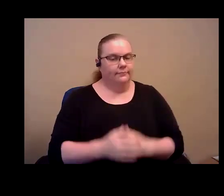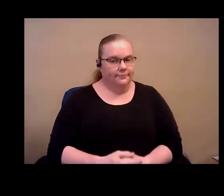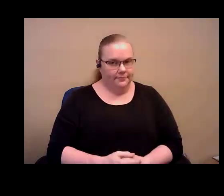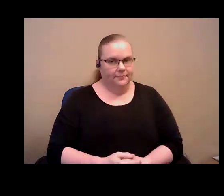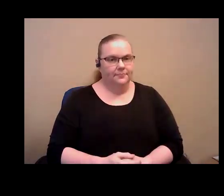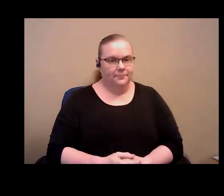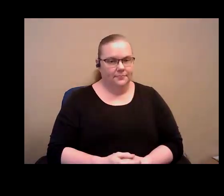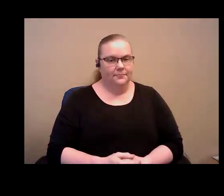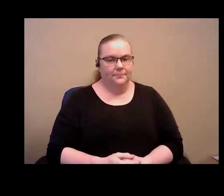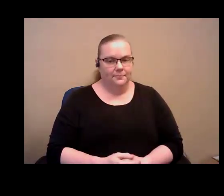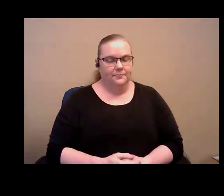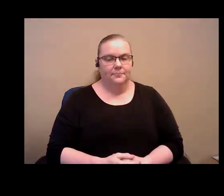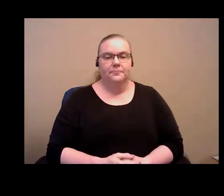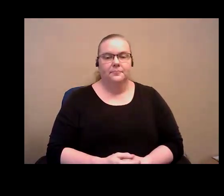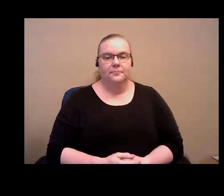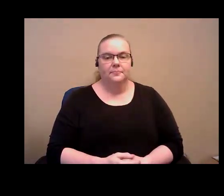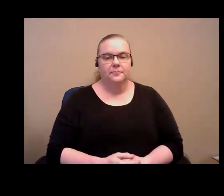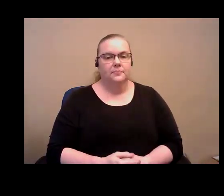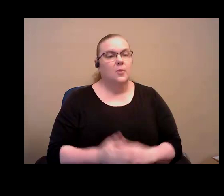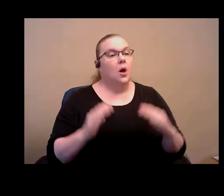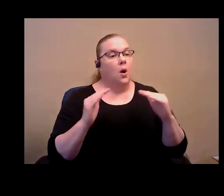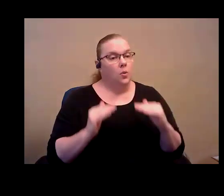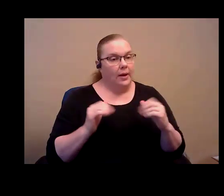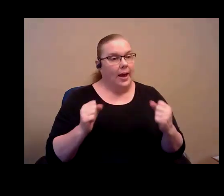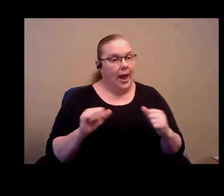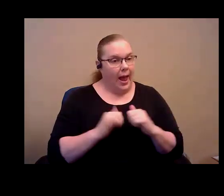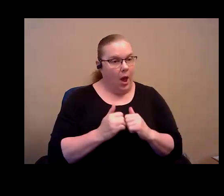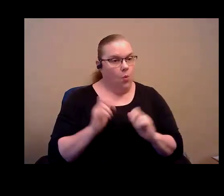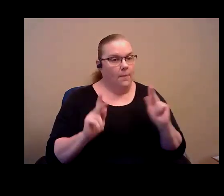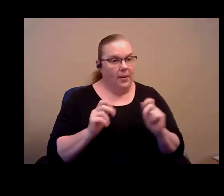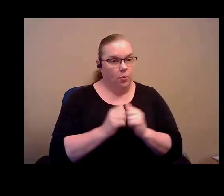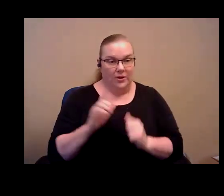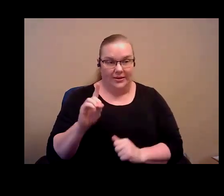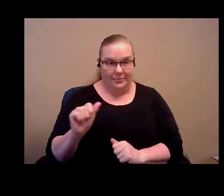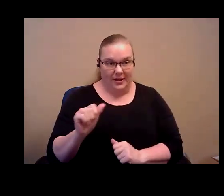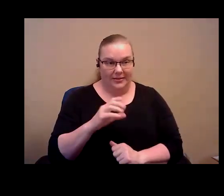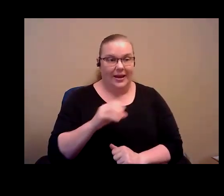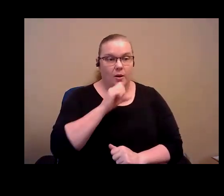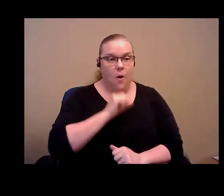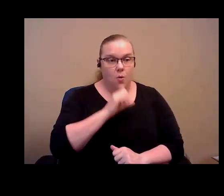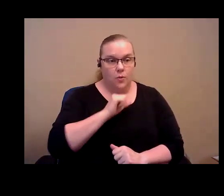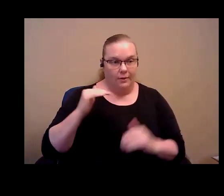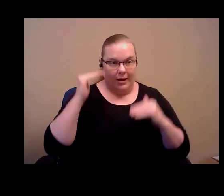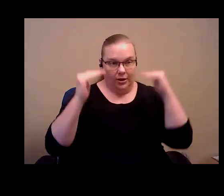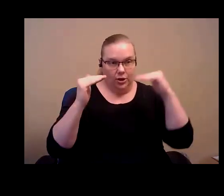Oh, how will people with disabilities and older adults be able to participate in this process?